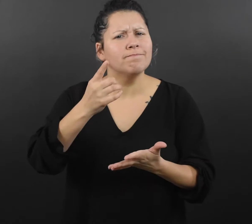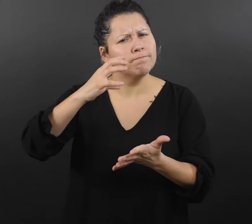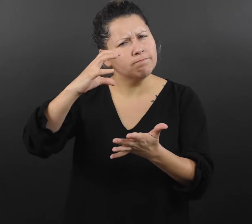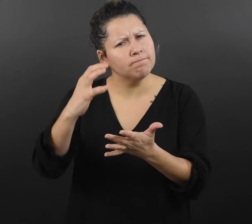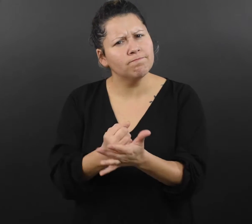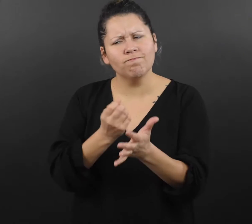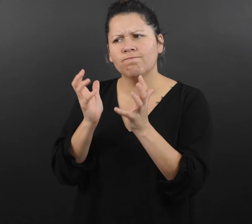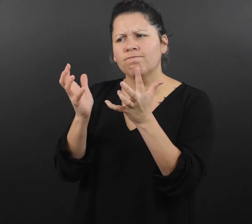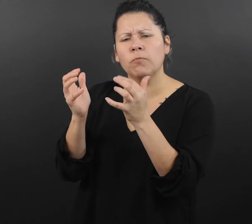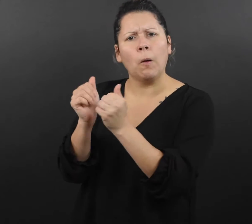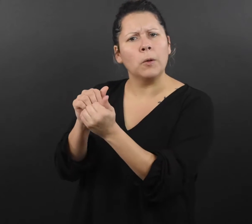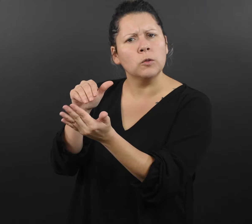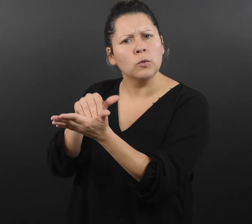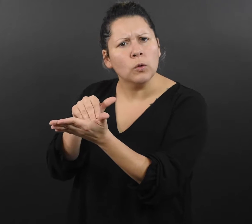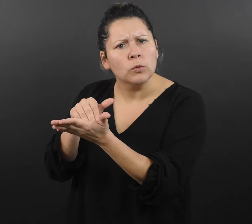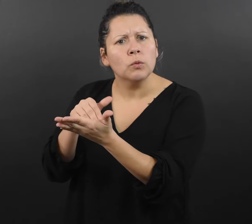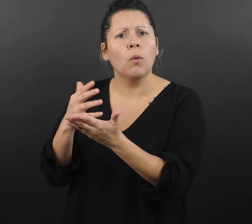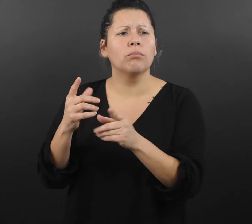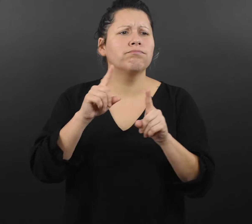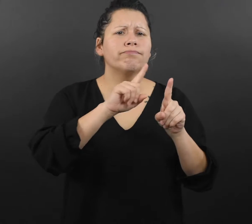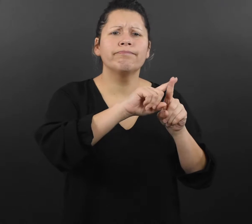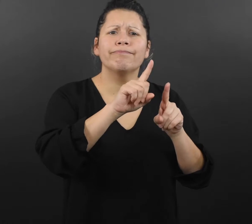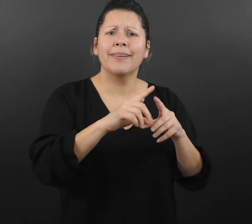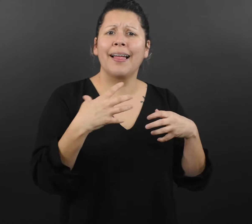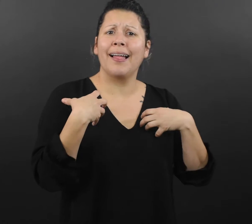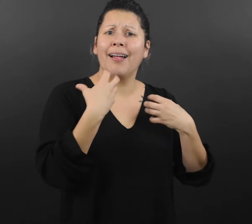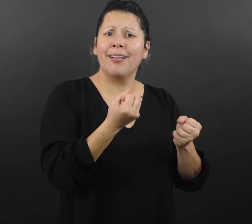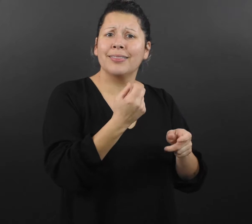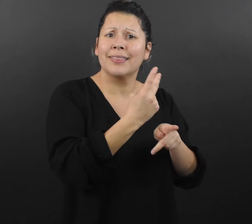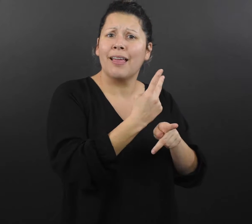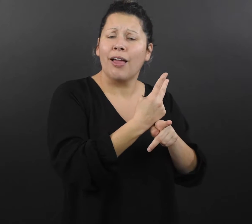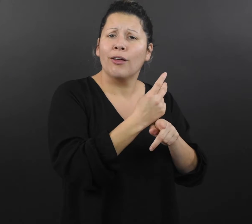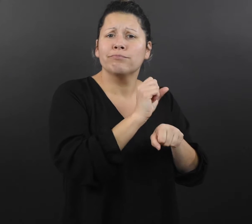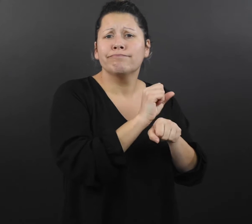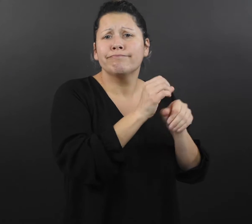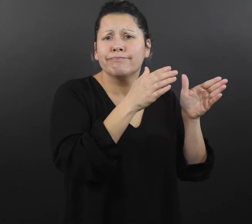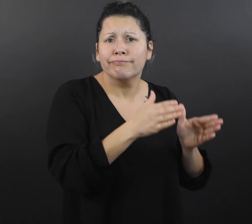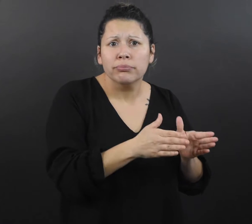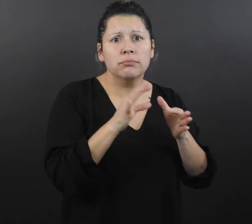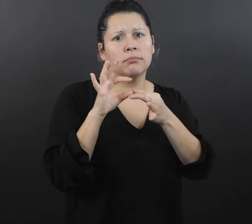Talk to your doctor or other health care provider about treatments that are right for you, including